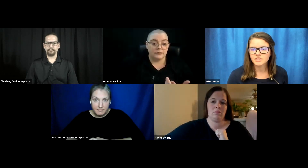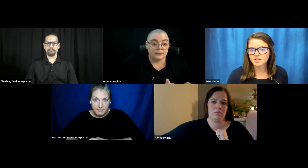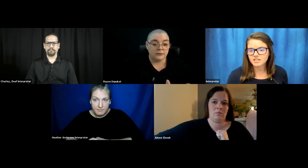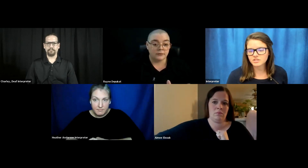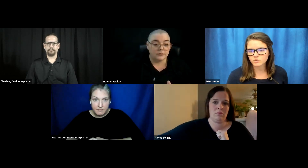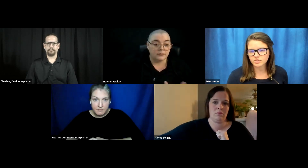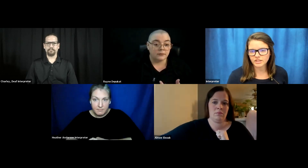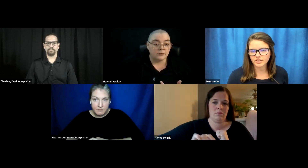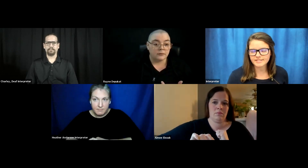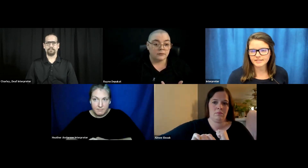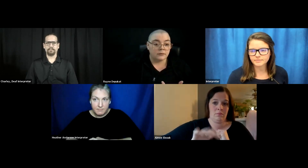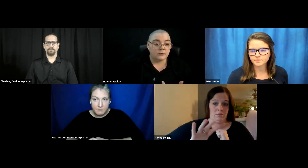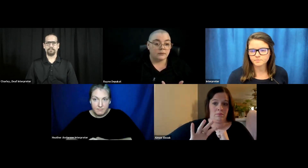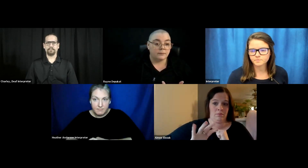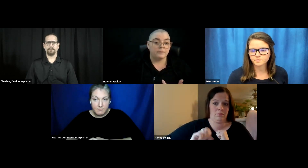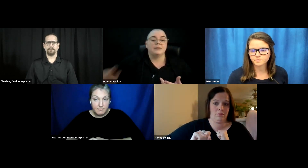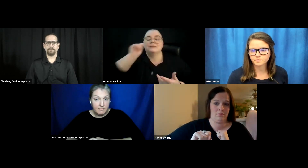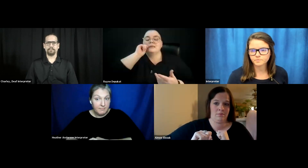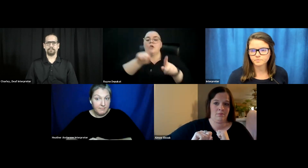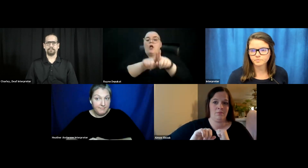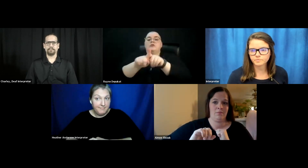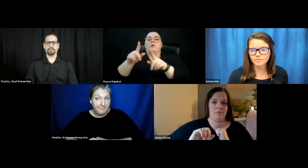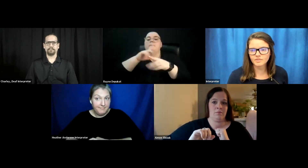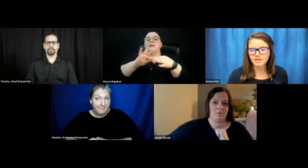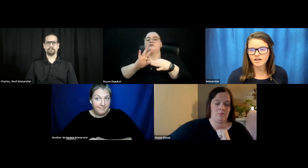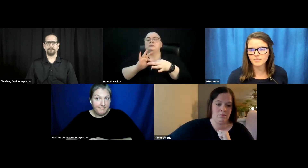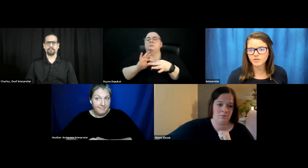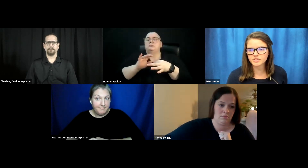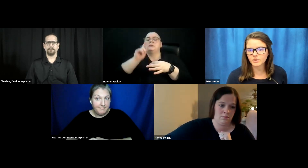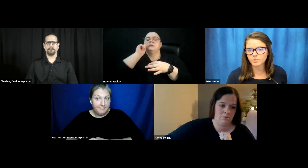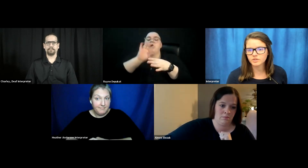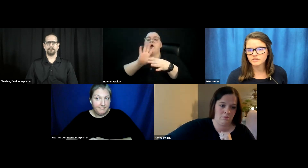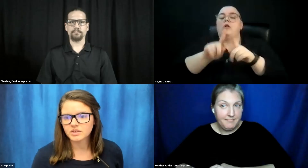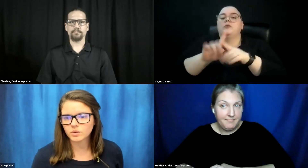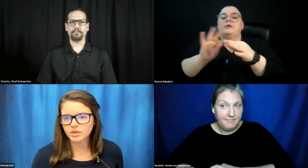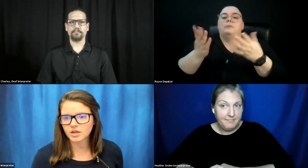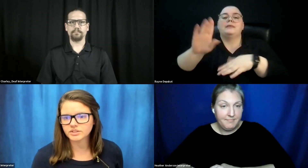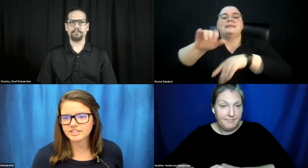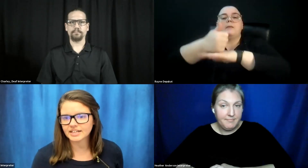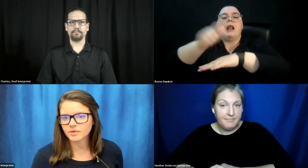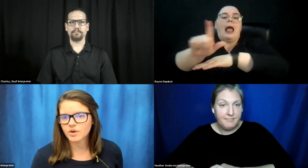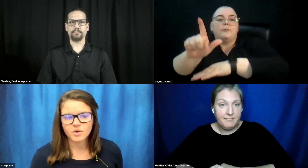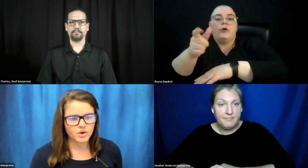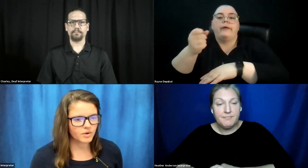So I think that's a really good idea. I think that's a really good idea. Also on second.